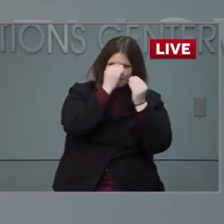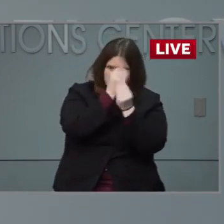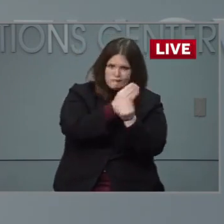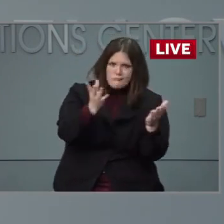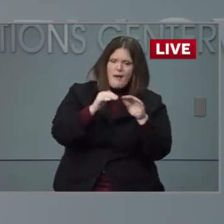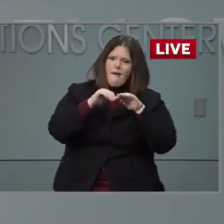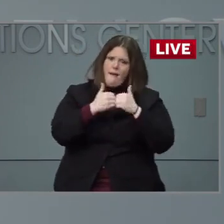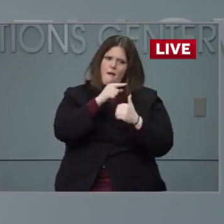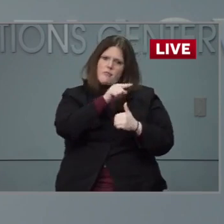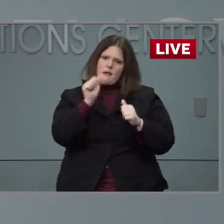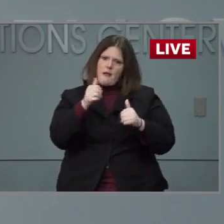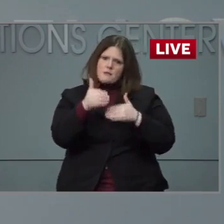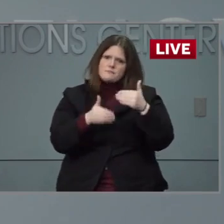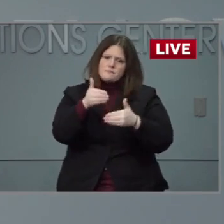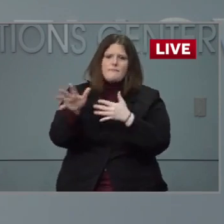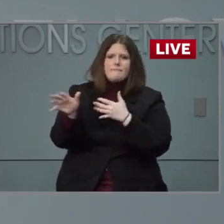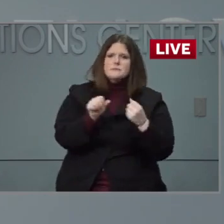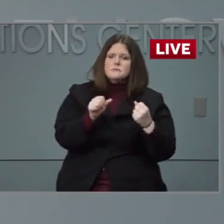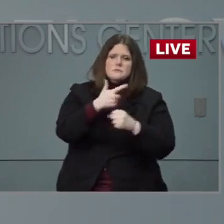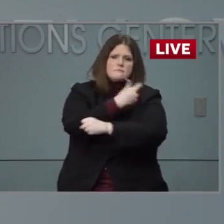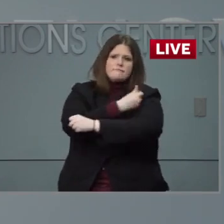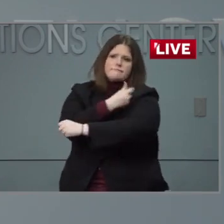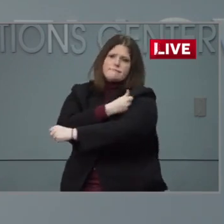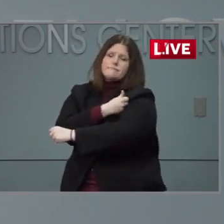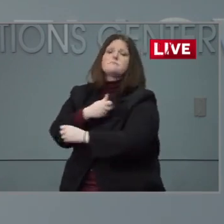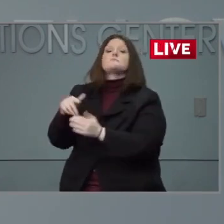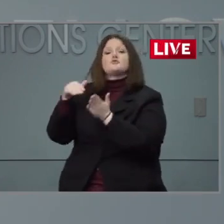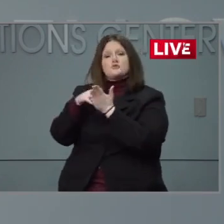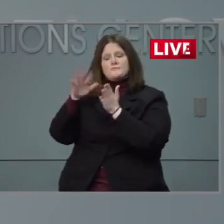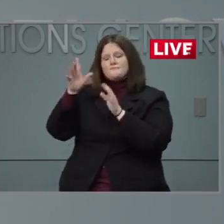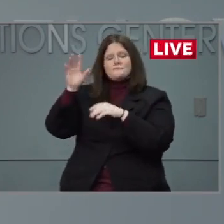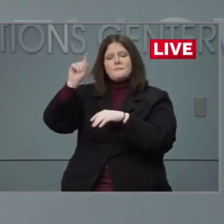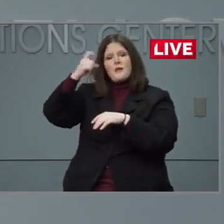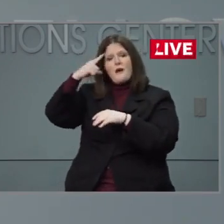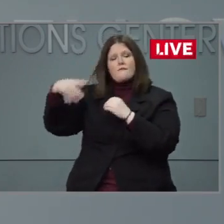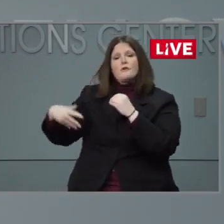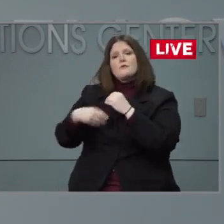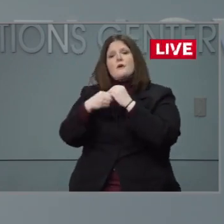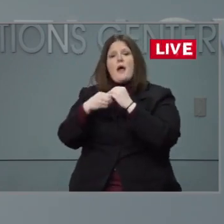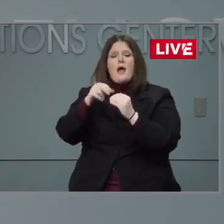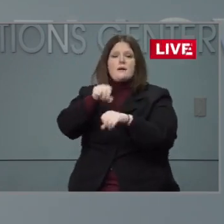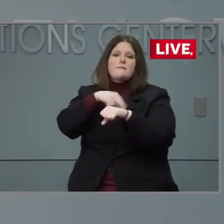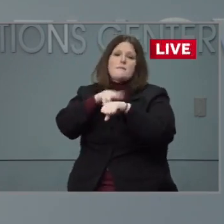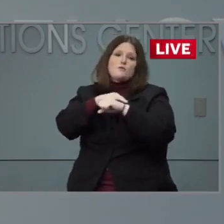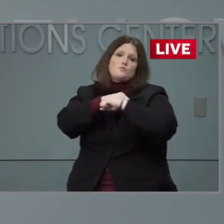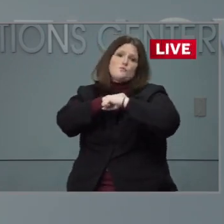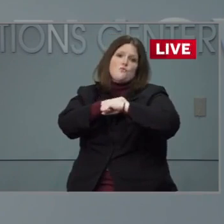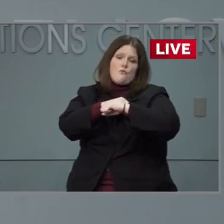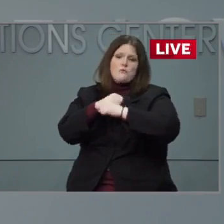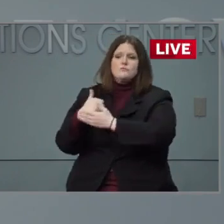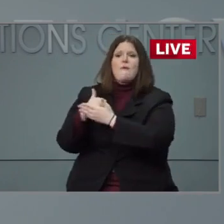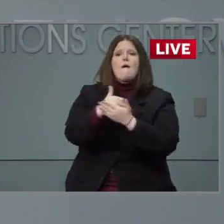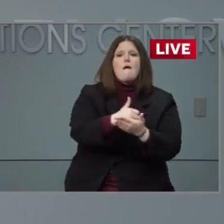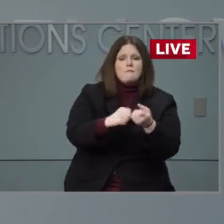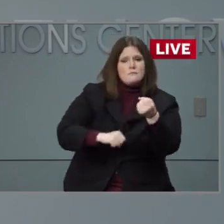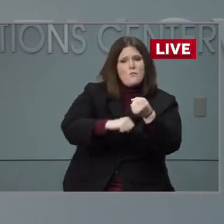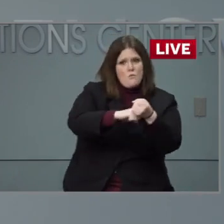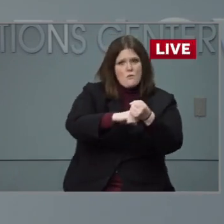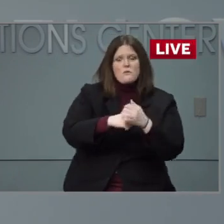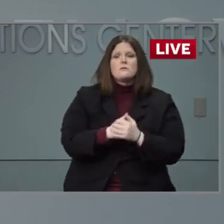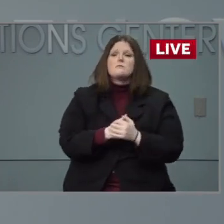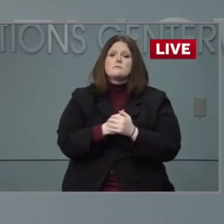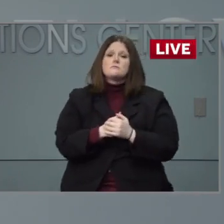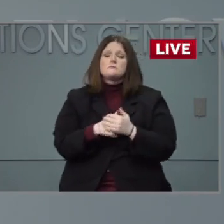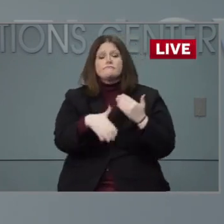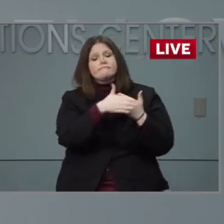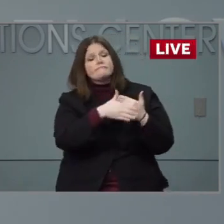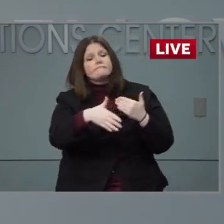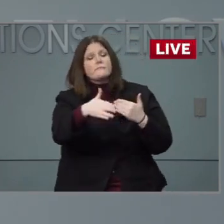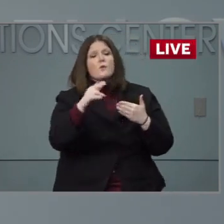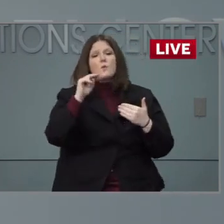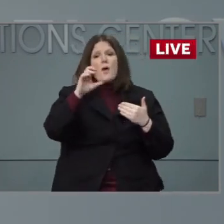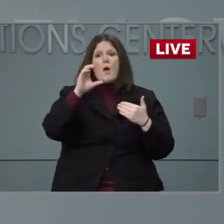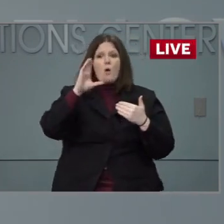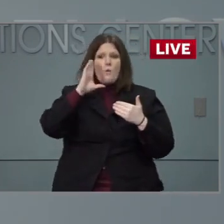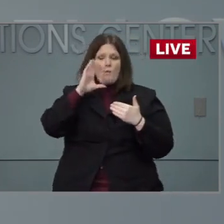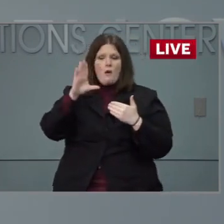WE SENT OUT NEW GUIDANCE YESTERDAY TO ALL VACCINE PROVIDERS TO HELP THEM ADMINISTER SHOTS MORE QUICKLY AND THE GOVERNOR AS HE MENTIONED HAS MOBILIZED THE NATIONAL GUARD